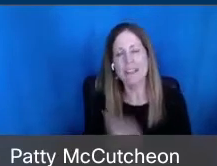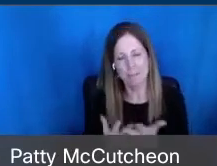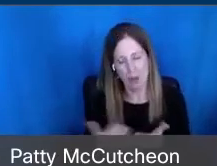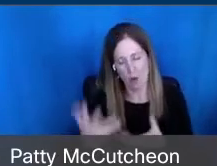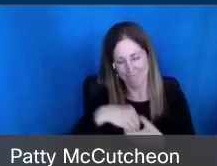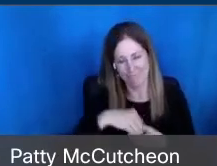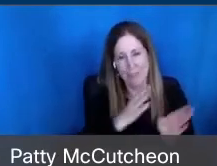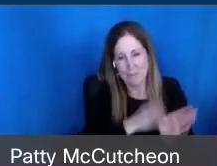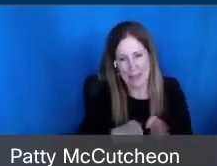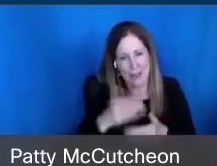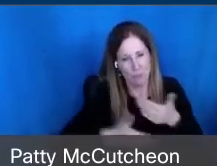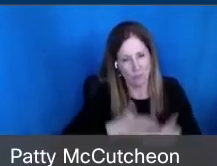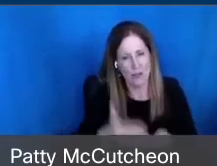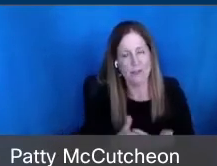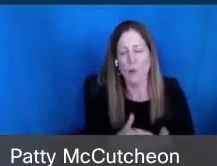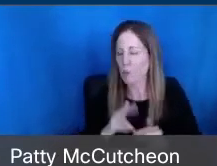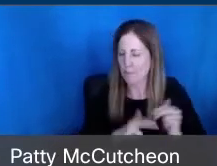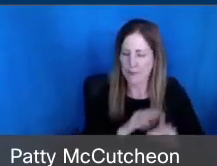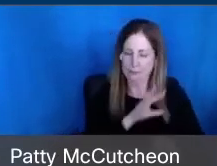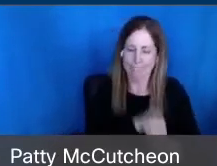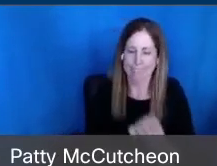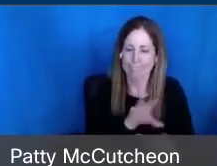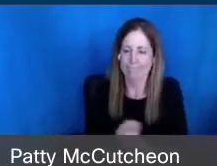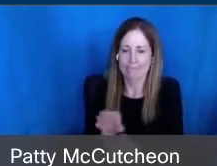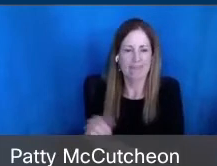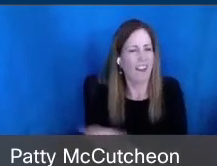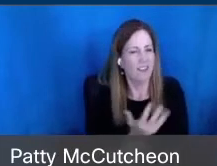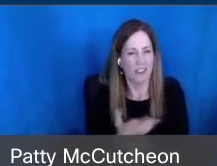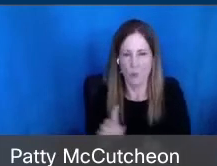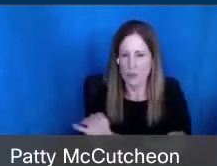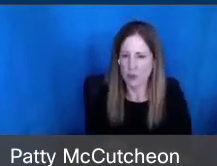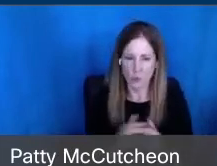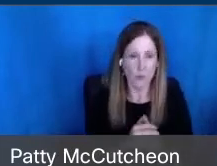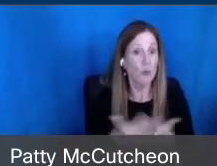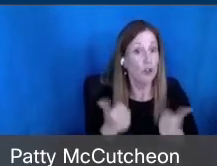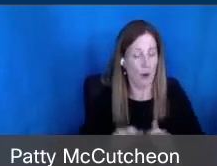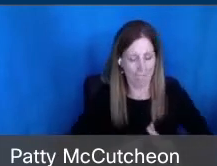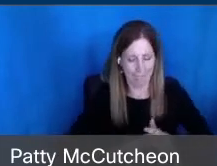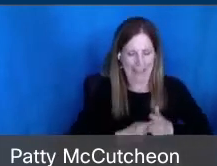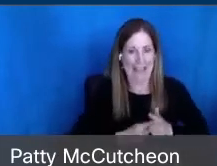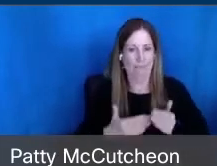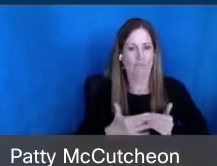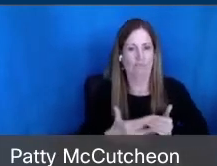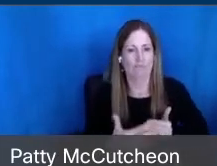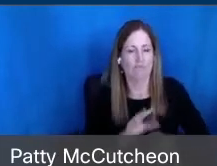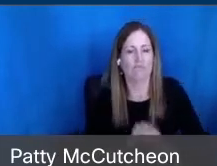into everything that we do, and we try and do it from the very beginning. Every time we start a project,